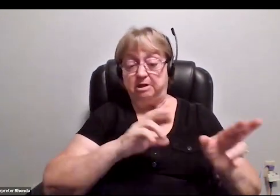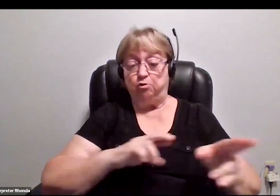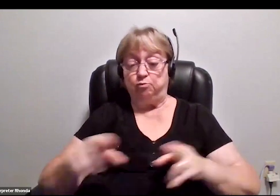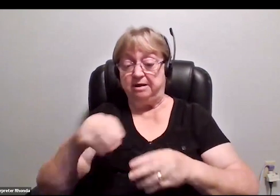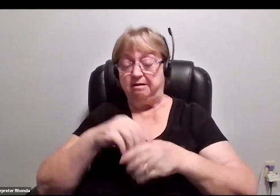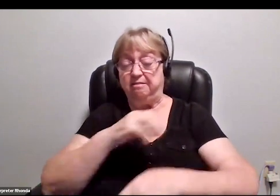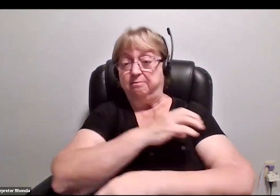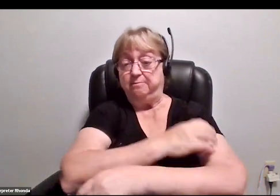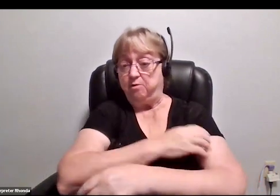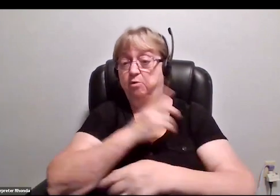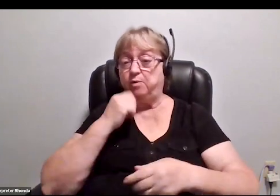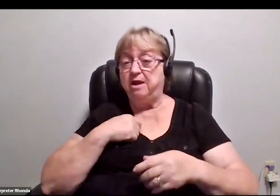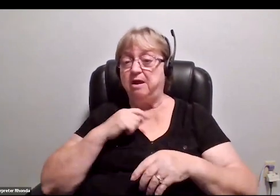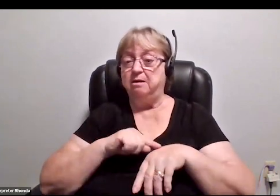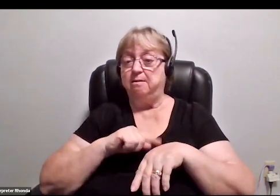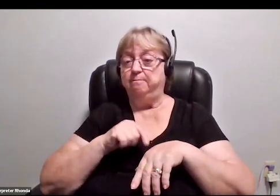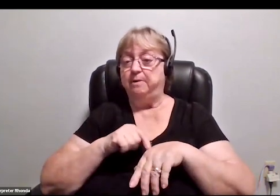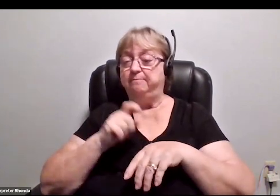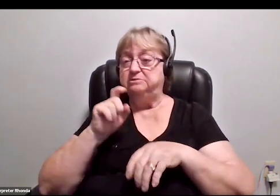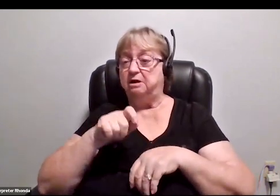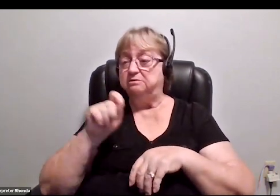we put bump dots on all of the positive ends.